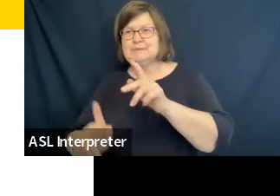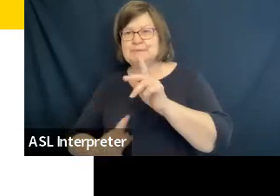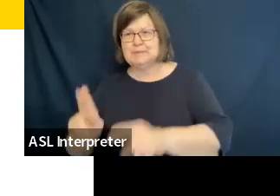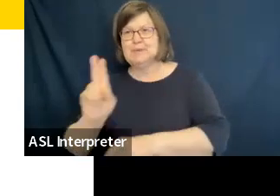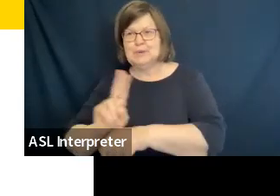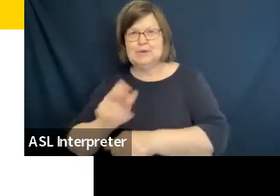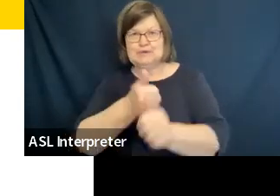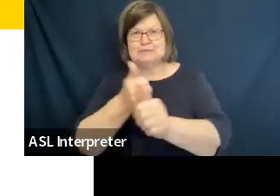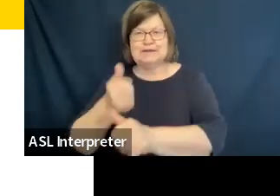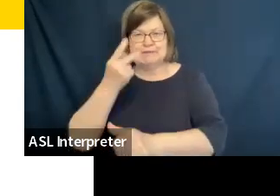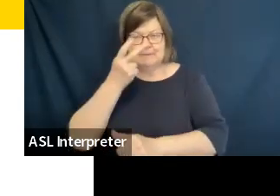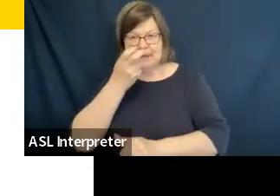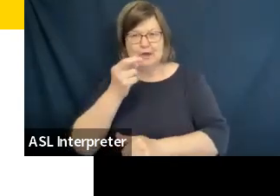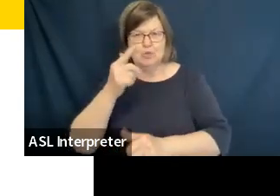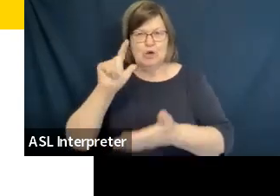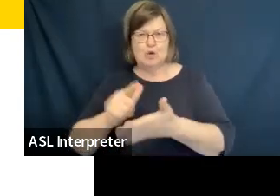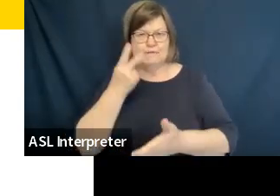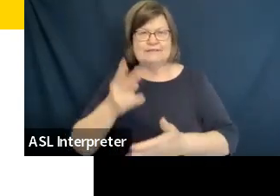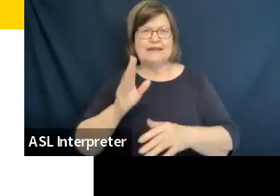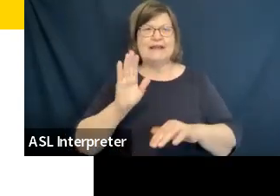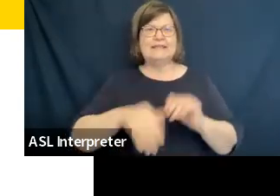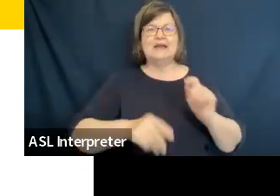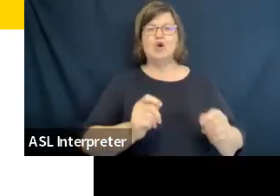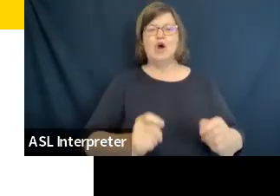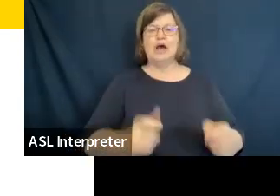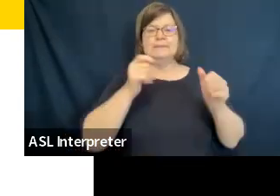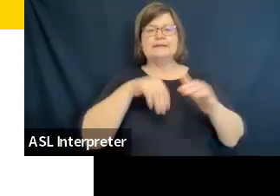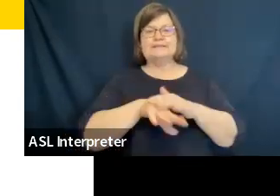or have low vision, instead of just doing automated accessibility checks.